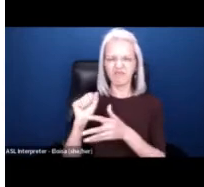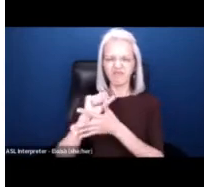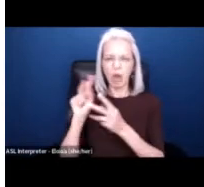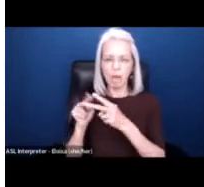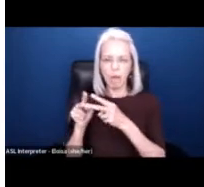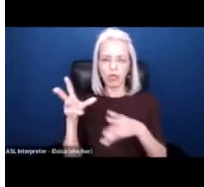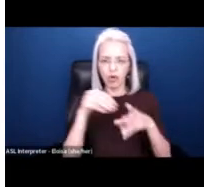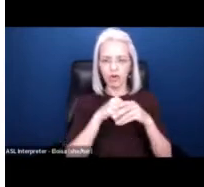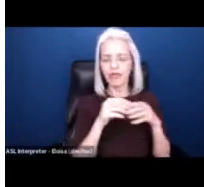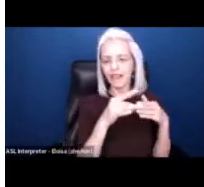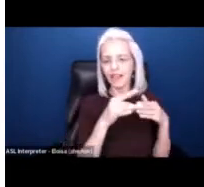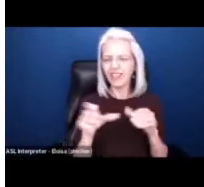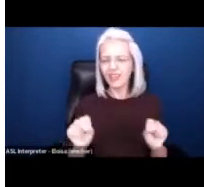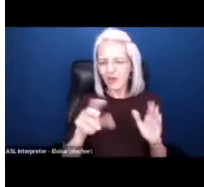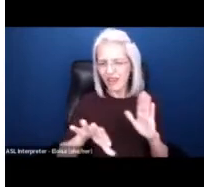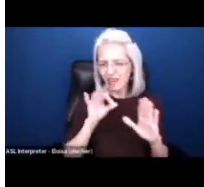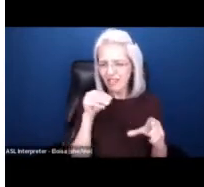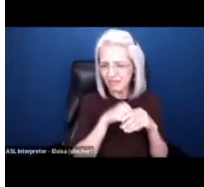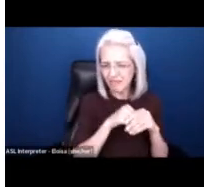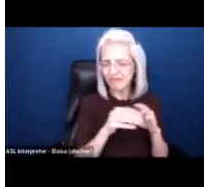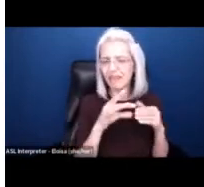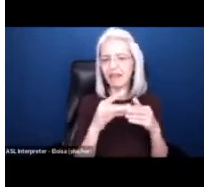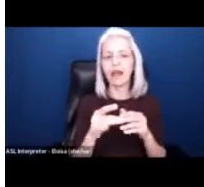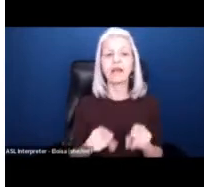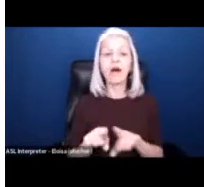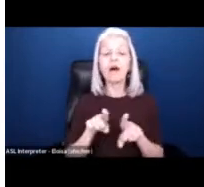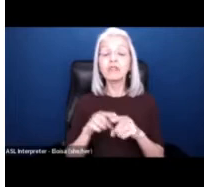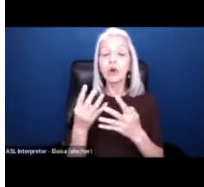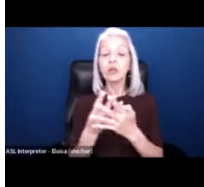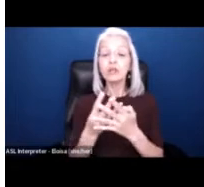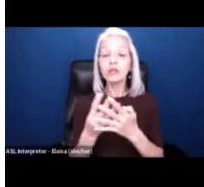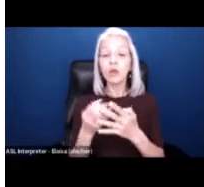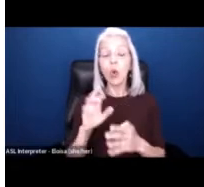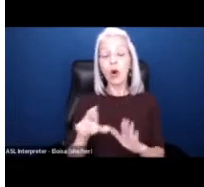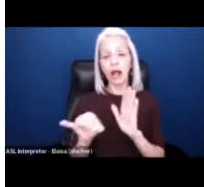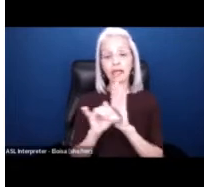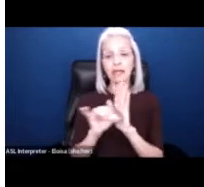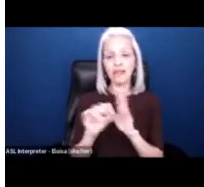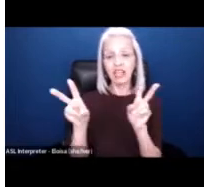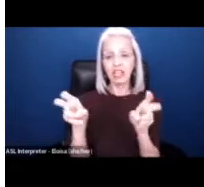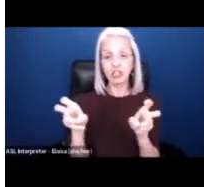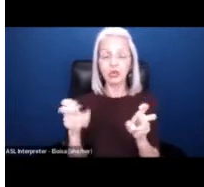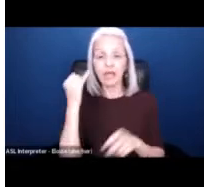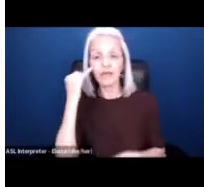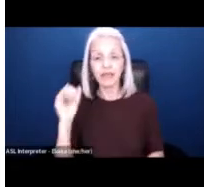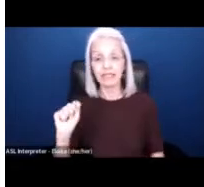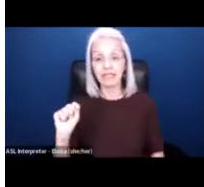them there. The other thing is that screening for and/or identifying issues related to TBI can help providers make